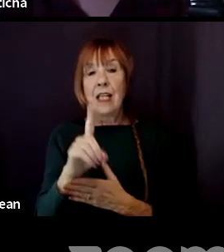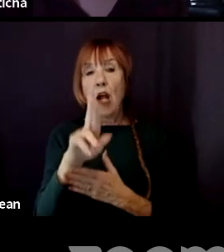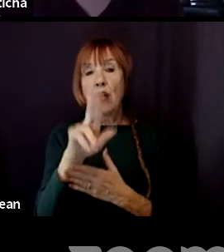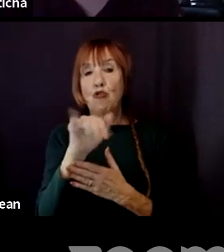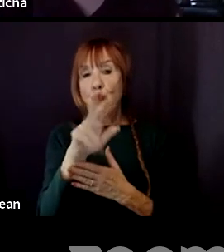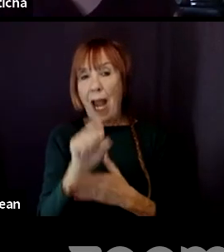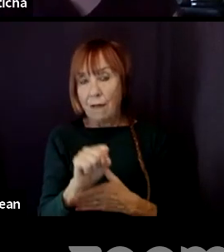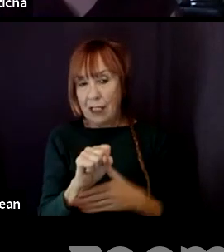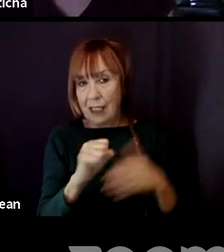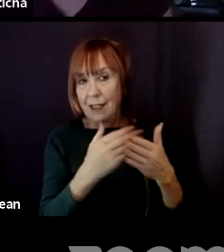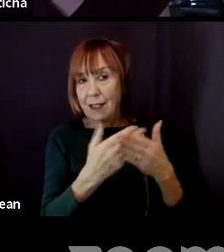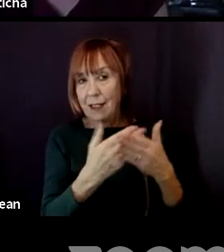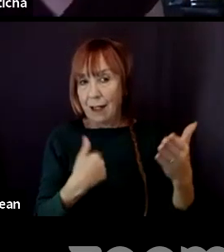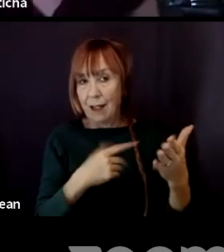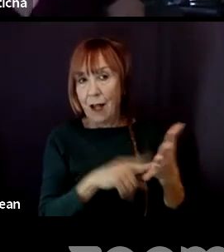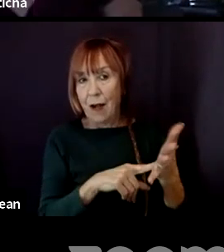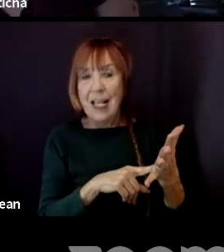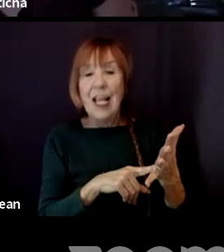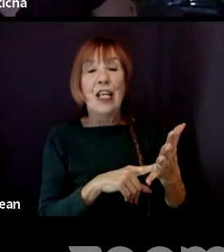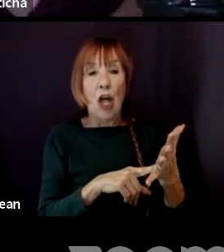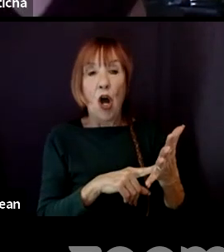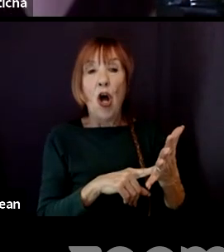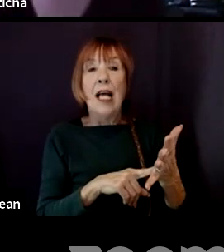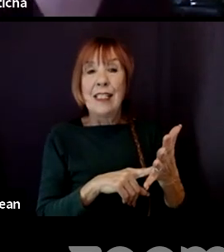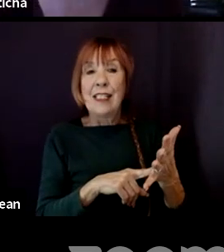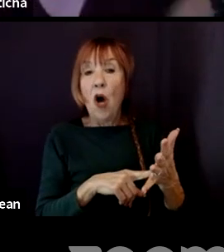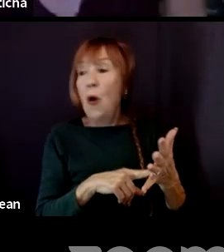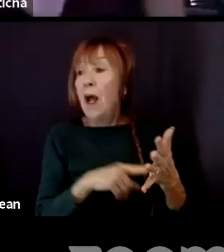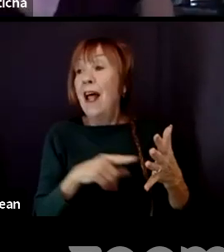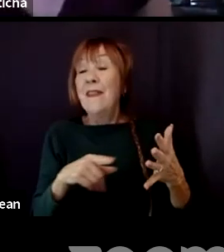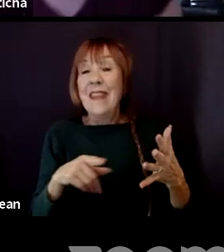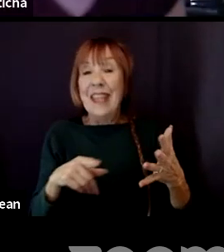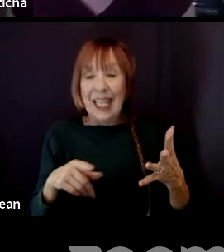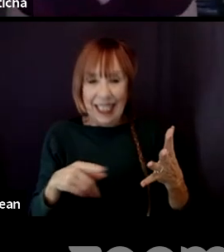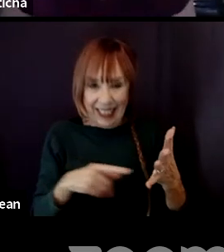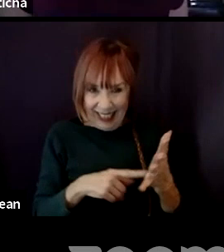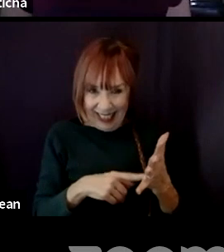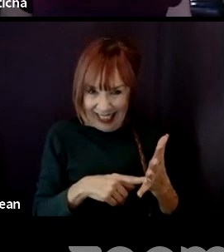and the directors like, well, this is stupid, then you could be like, well, this is how it originally was.